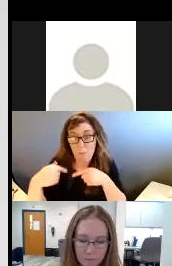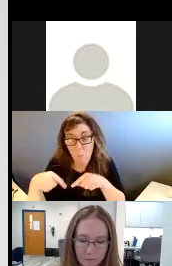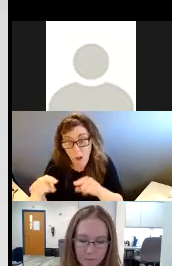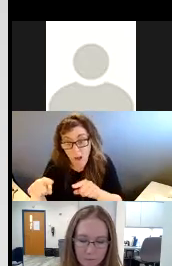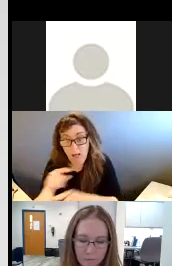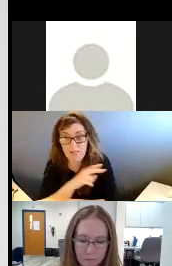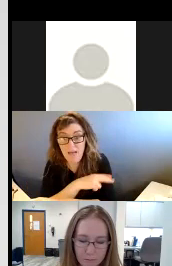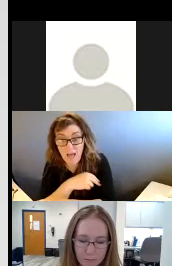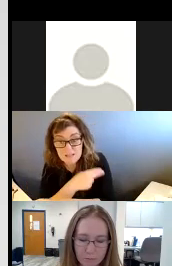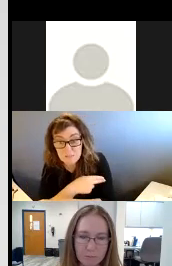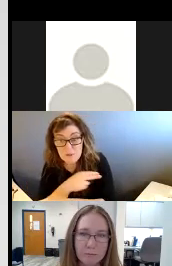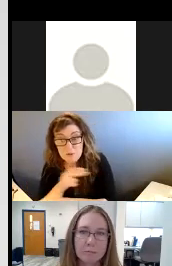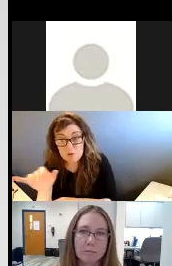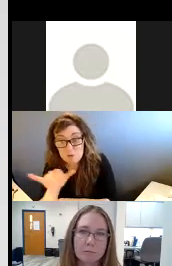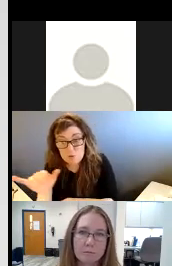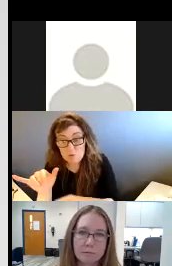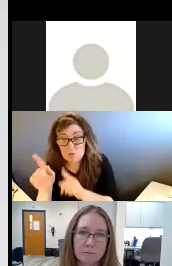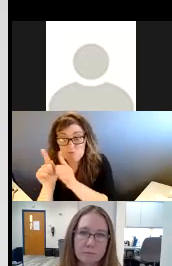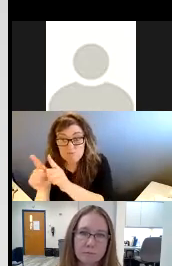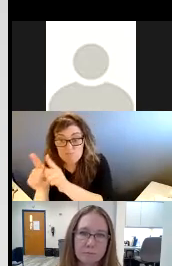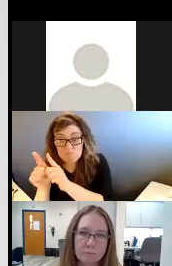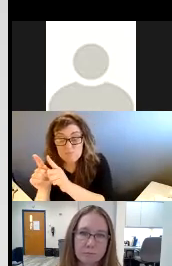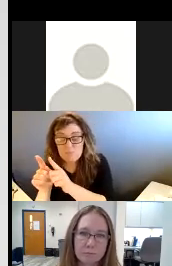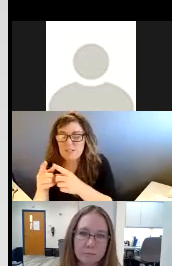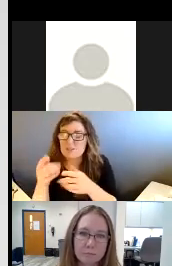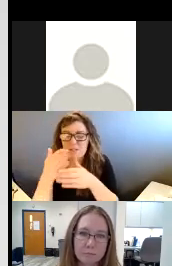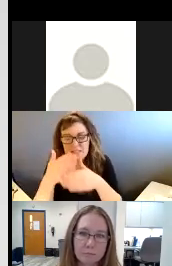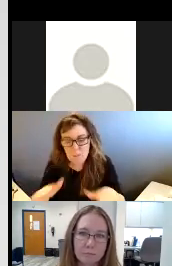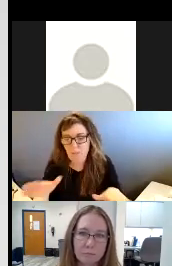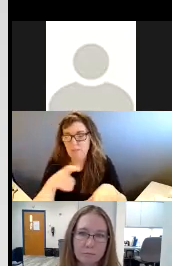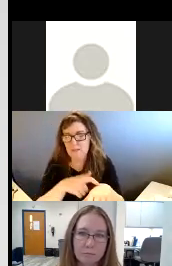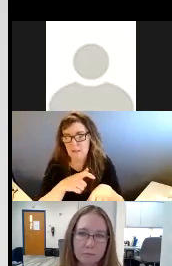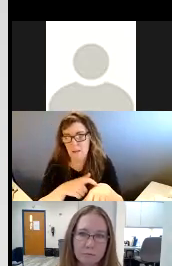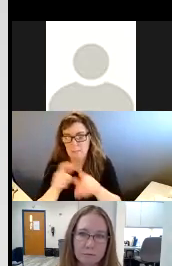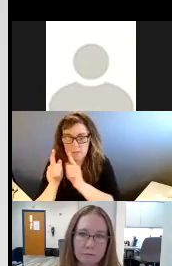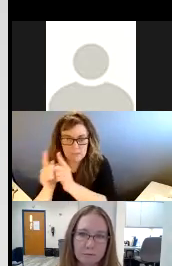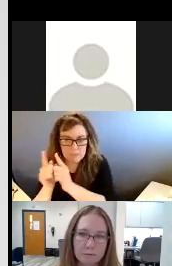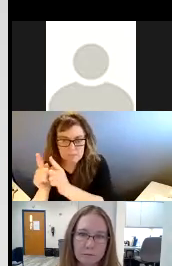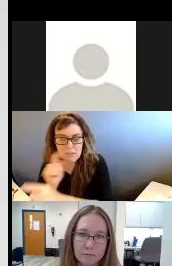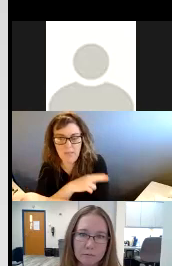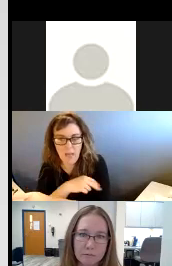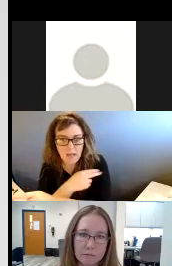SO, THEY KIND OF SPLIT THEIR TIME AND CONSIDERED THOSE BIG RENOVATIONS KIND OF BASED ON